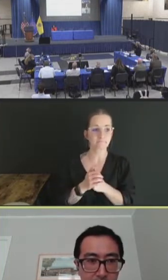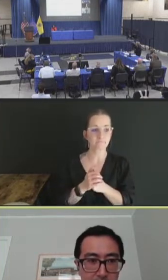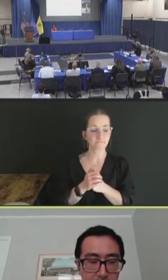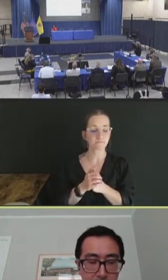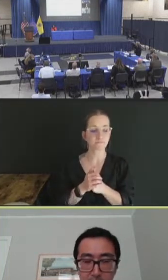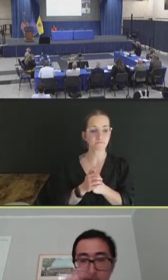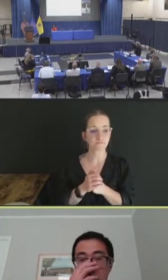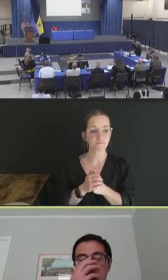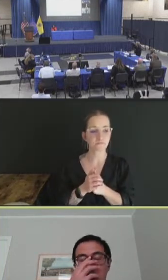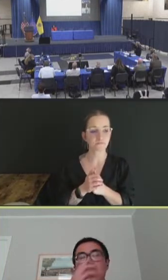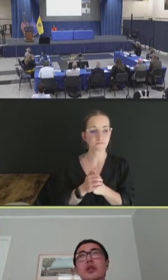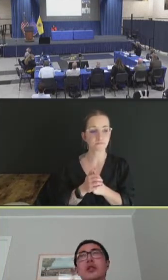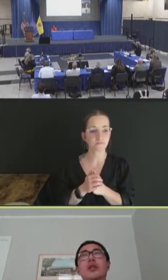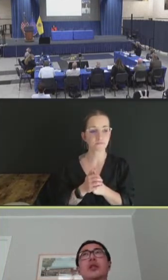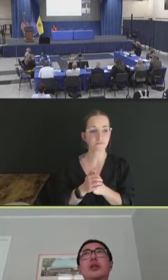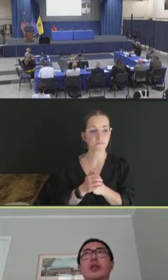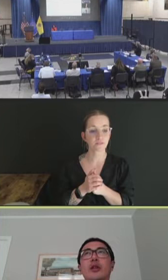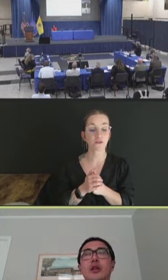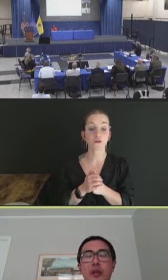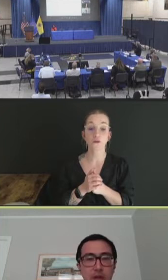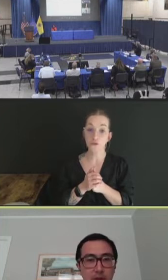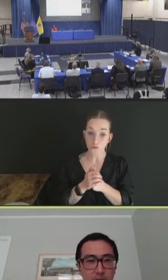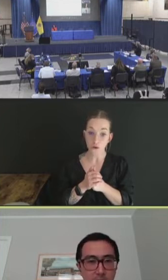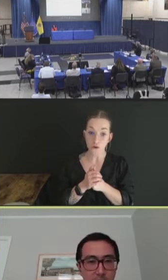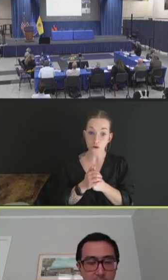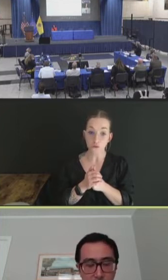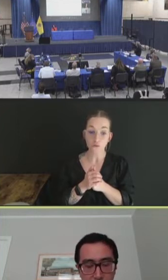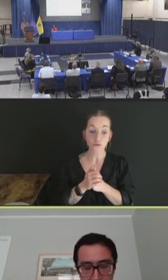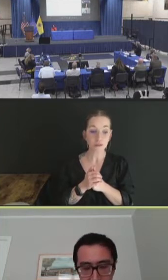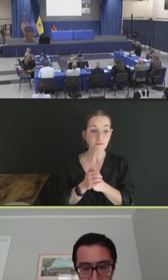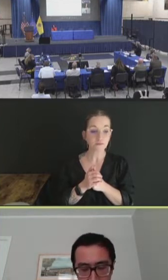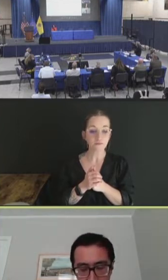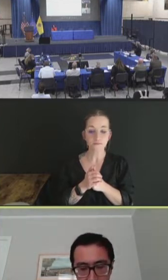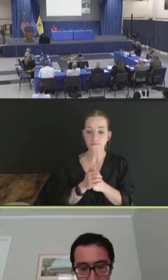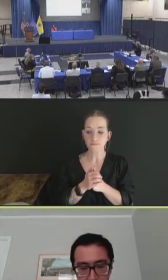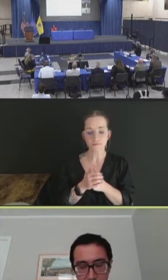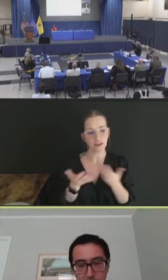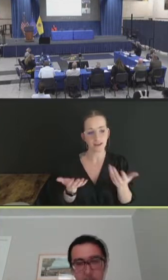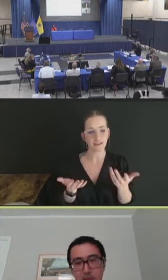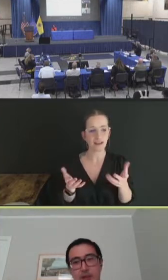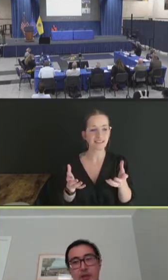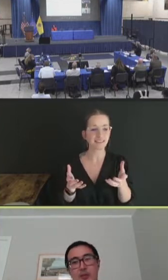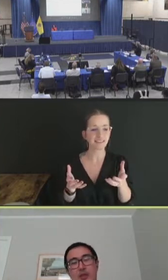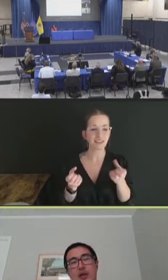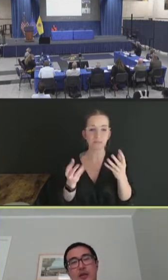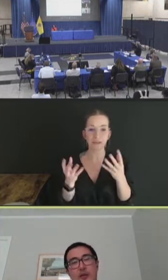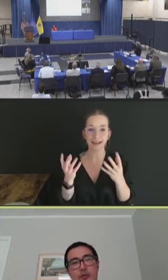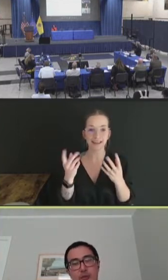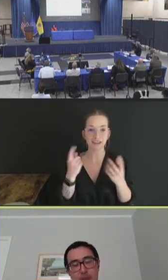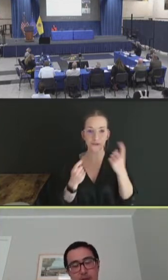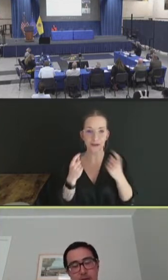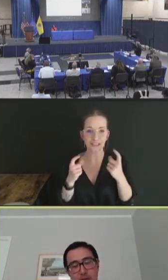So, there are a lot of questions and the questions that are heard most often when we